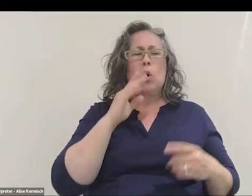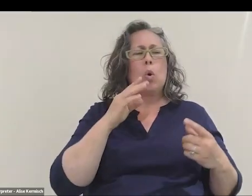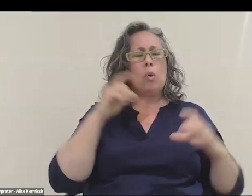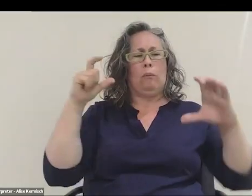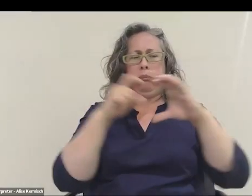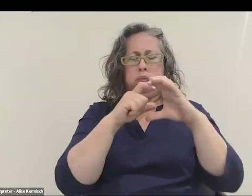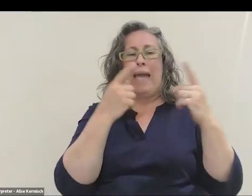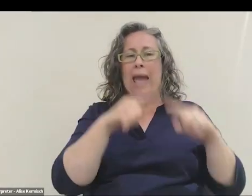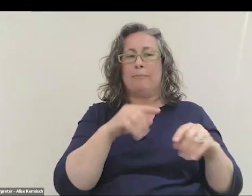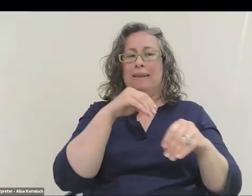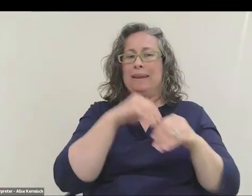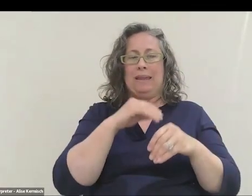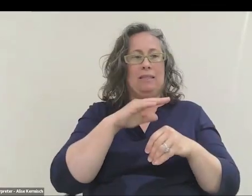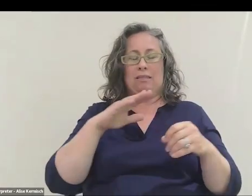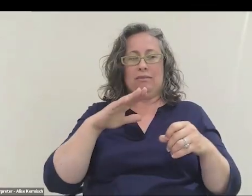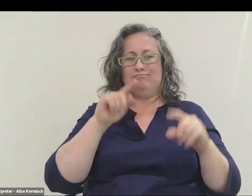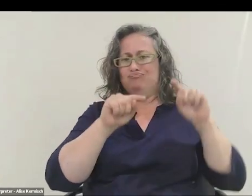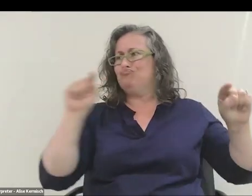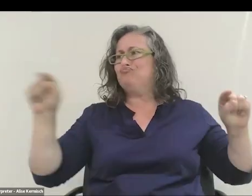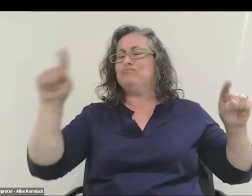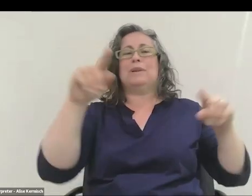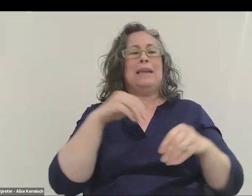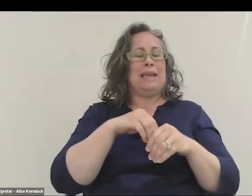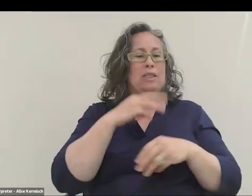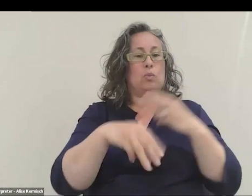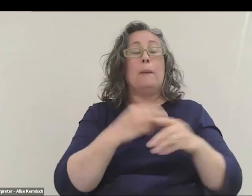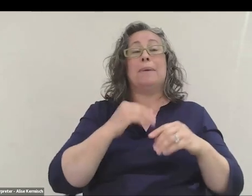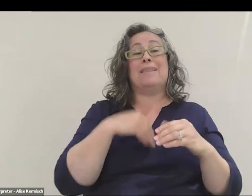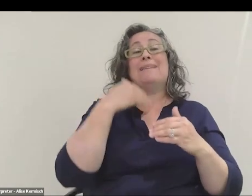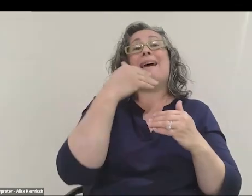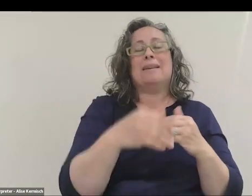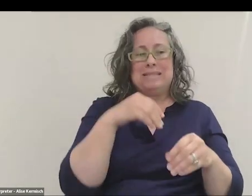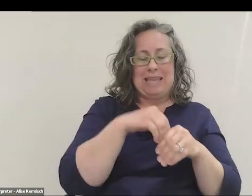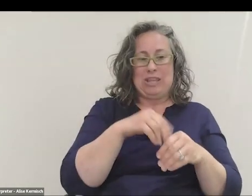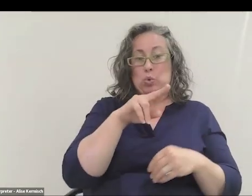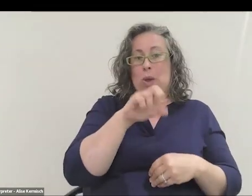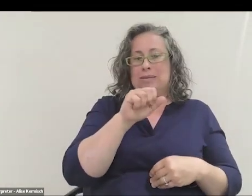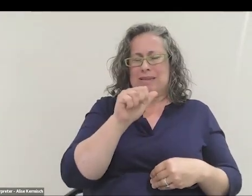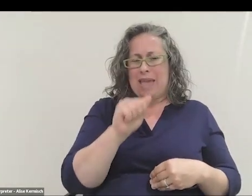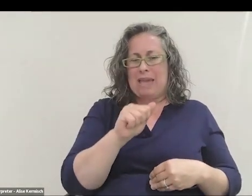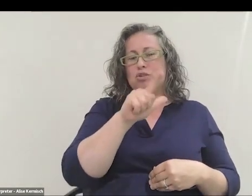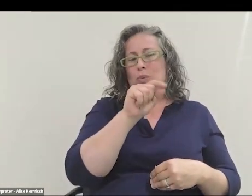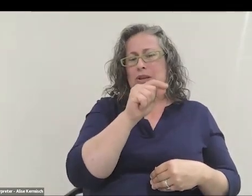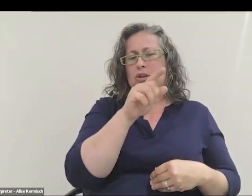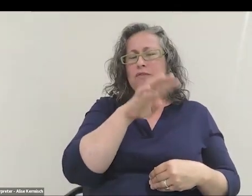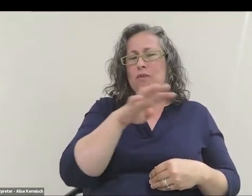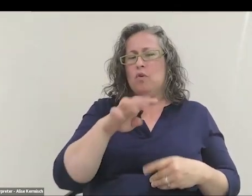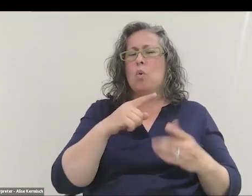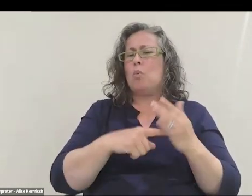The next one in the United States, contiguous United States is 2044. What sort of technology advancements would you like to see enhance